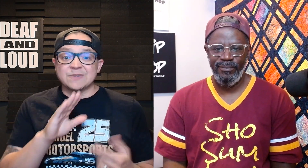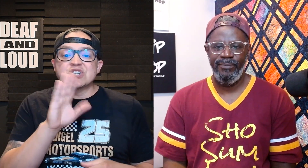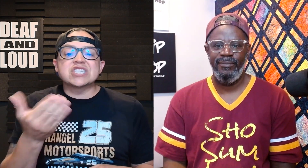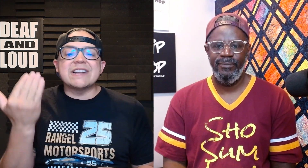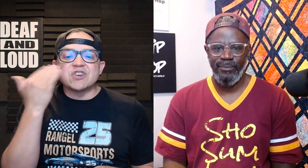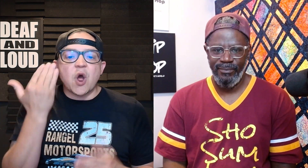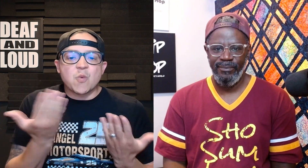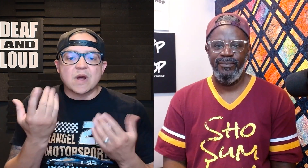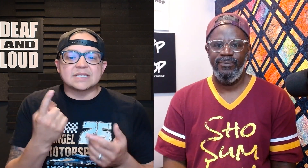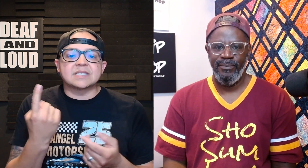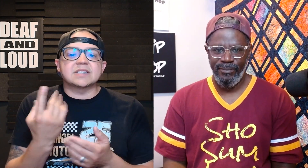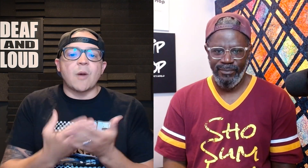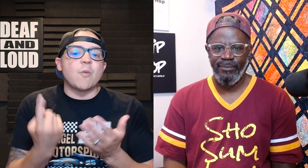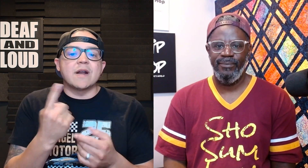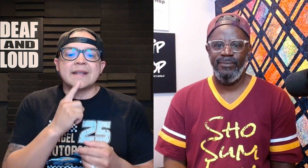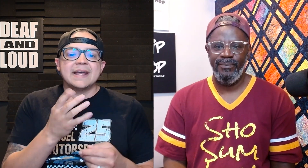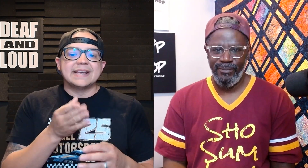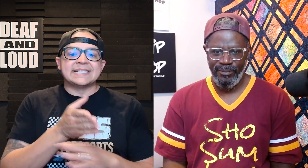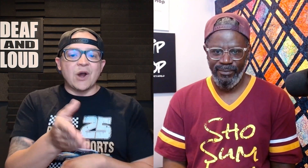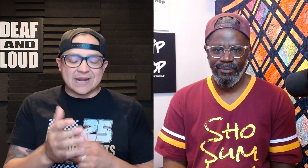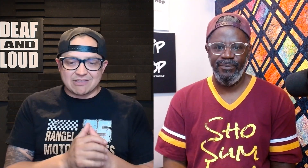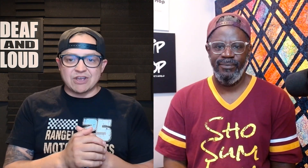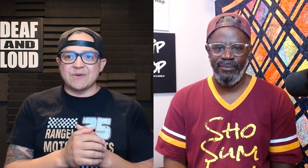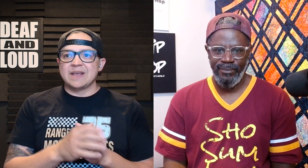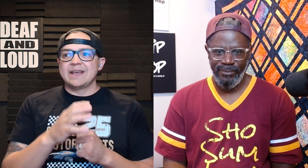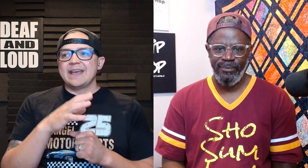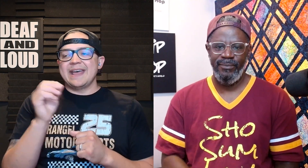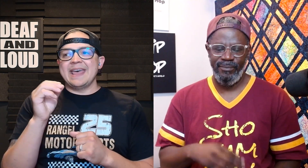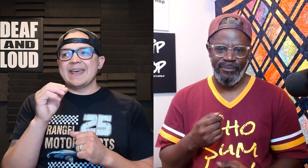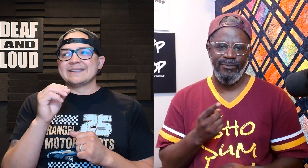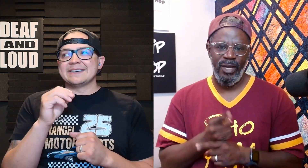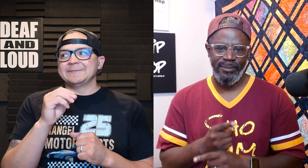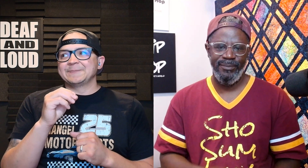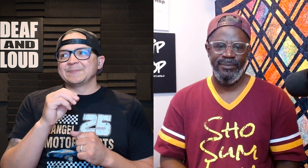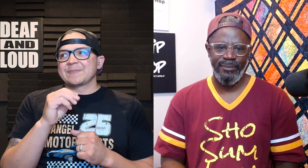you just never know what someone is going through. Right. - And I mean,